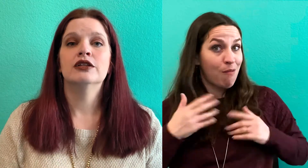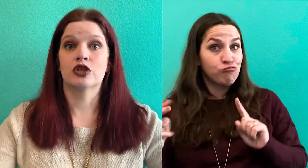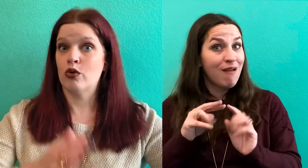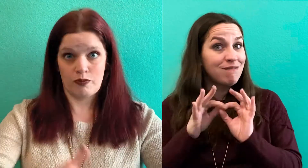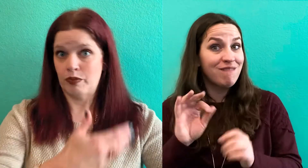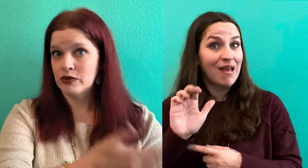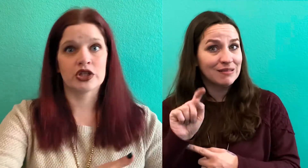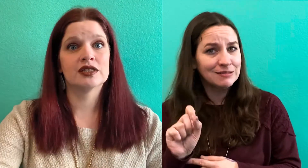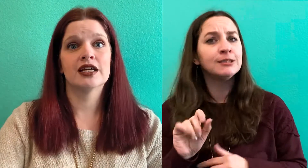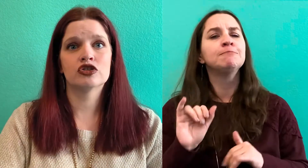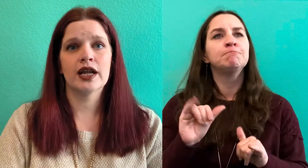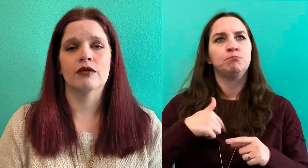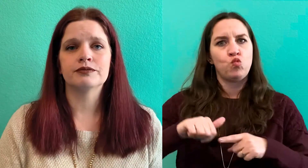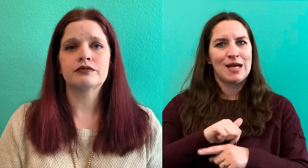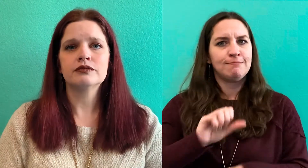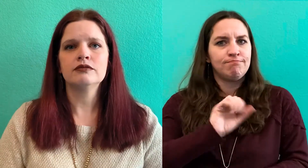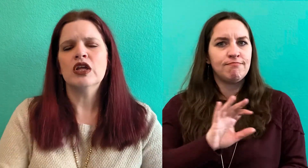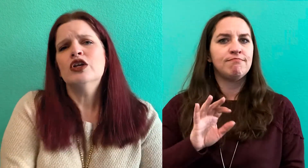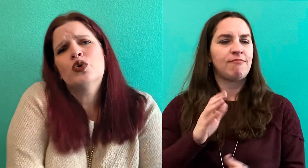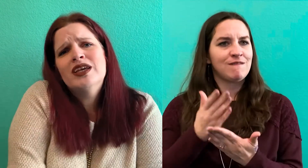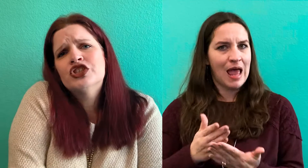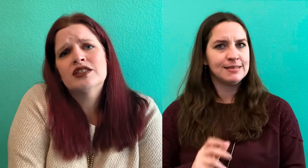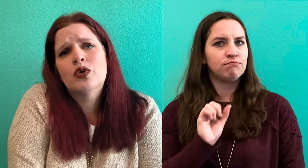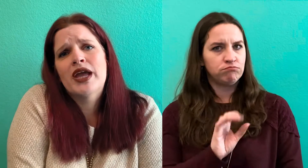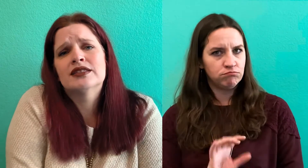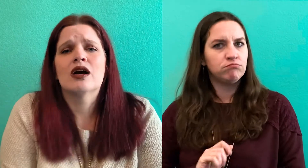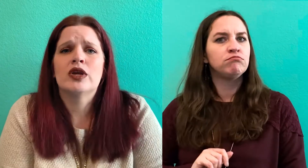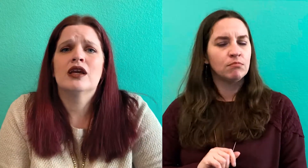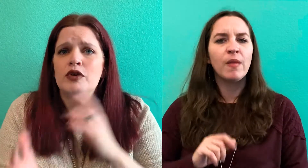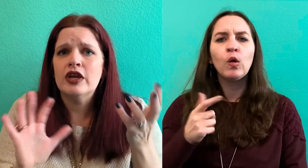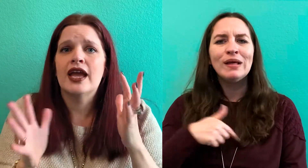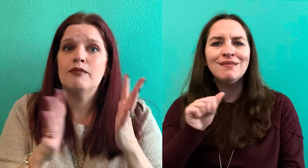So I'm just going to say it straight out". So we adjust the ways that we communicate based